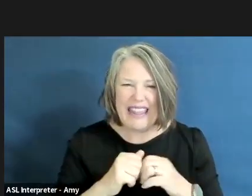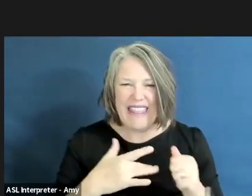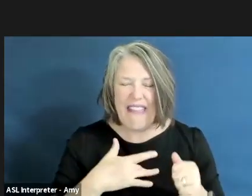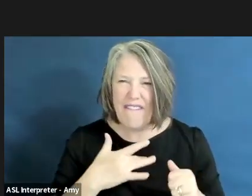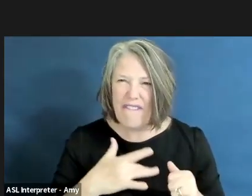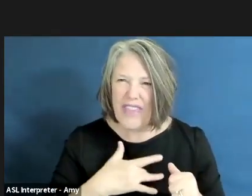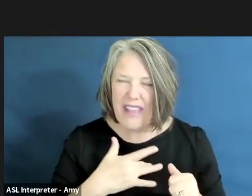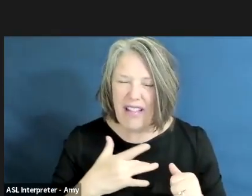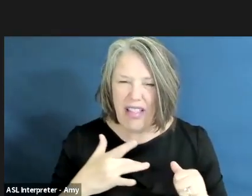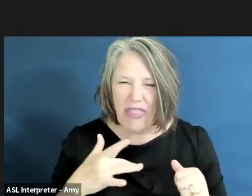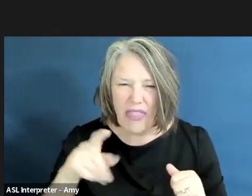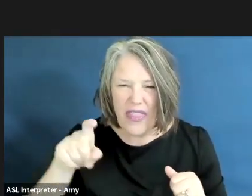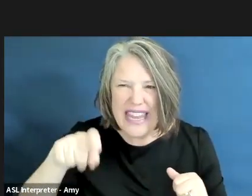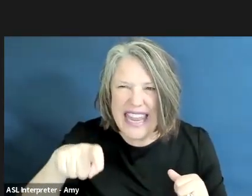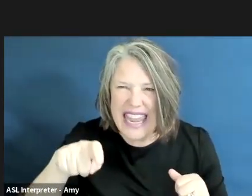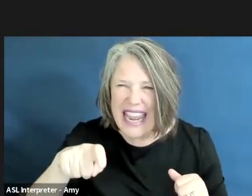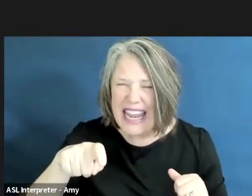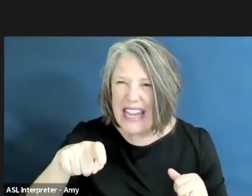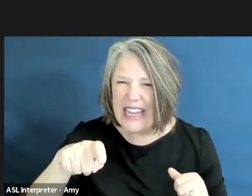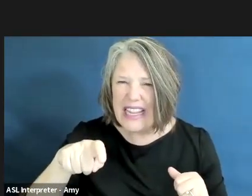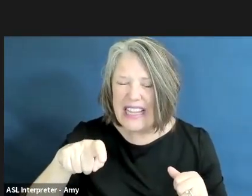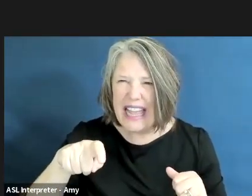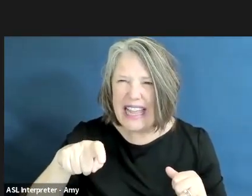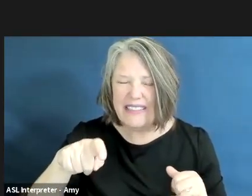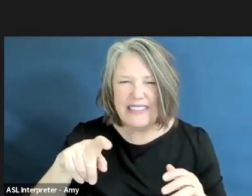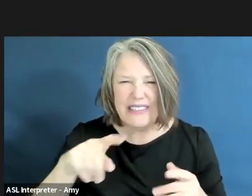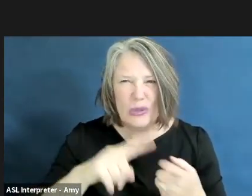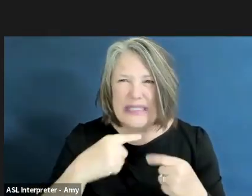to tell you what you should be doing.